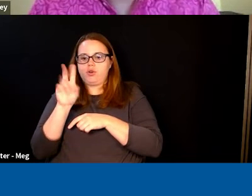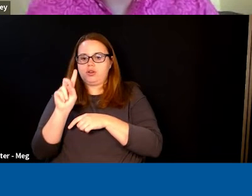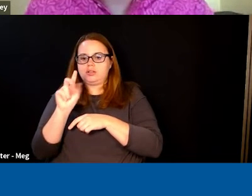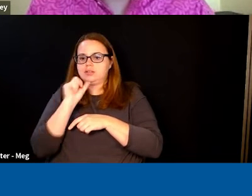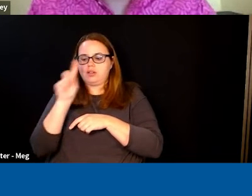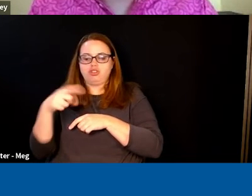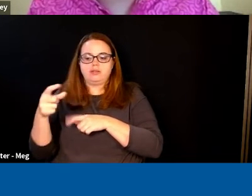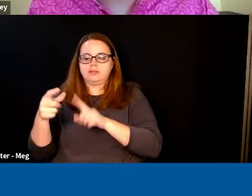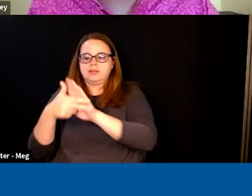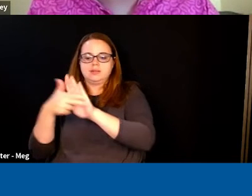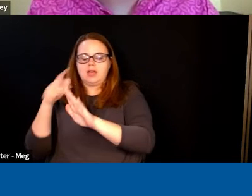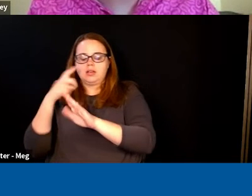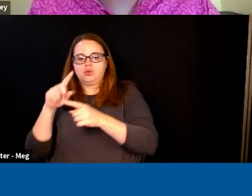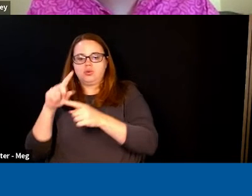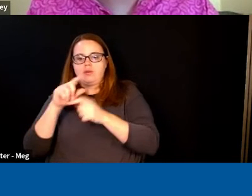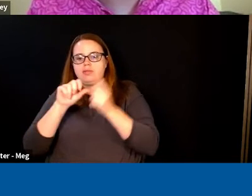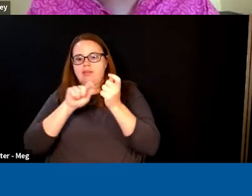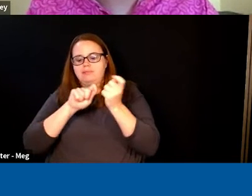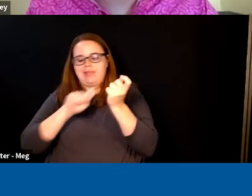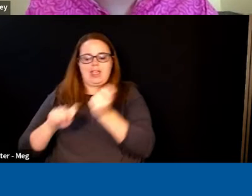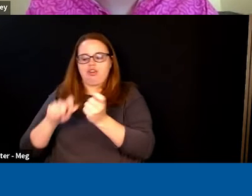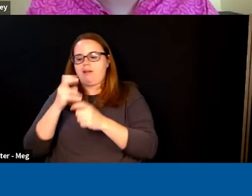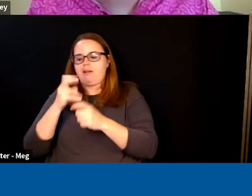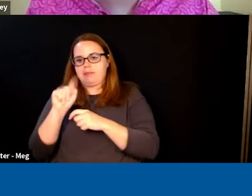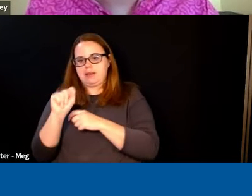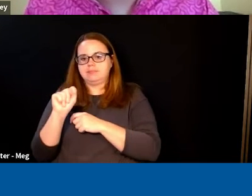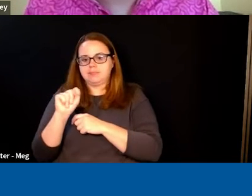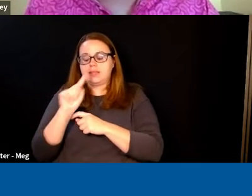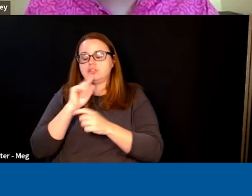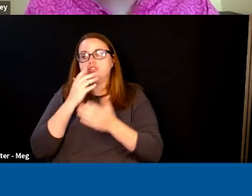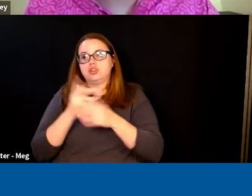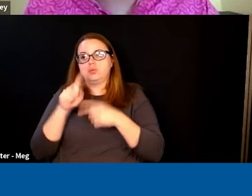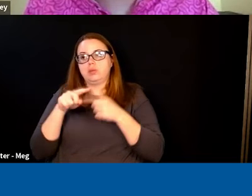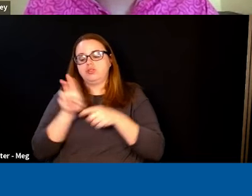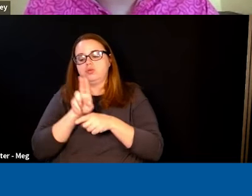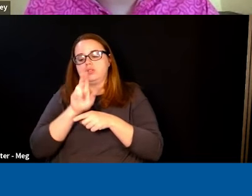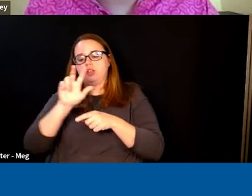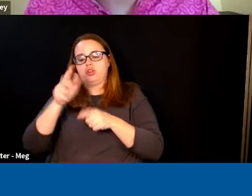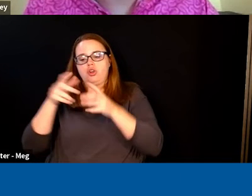to just the anchor element, which is good when dealing with third party code because you can't always control the markup